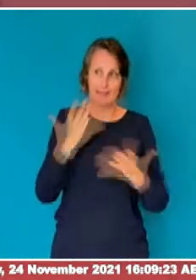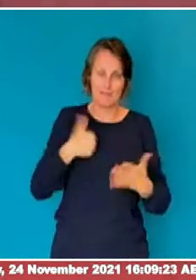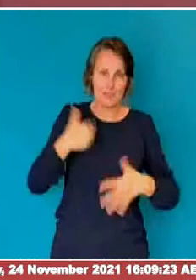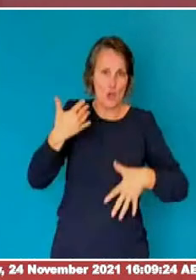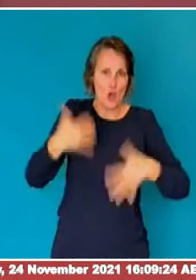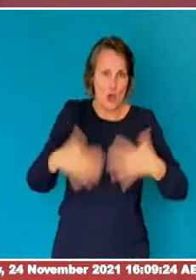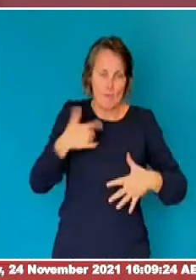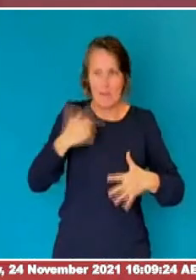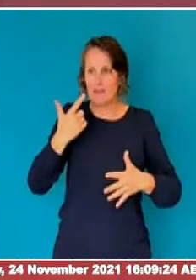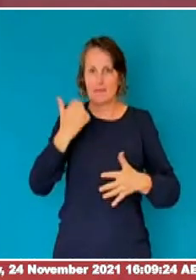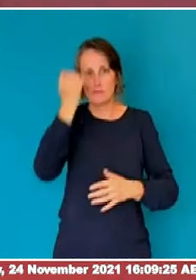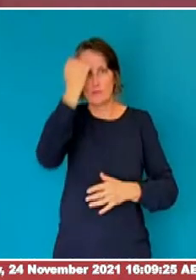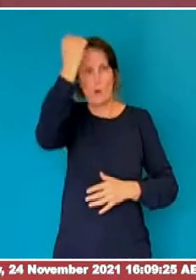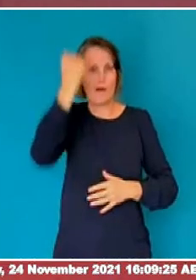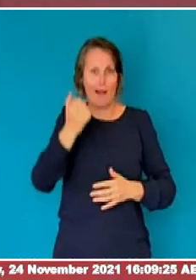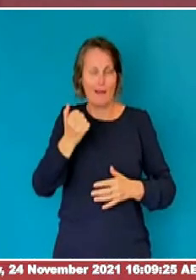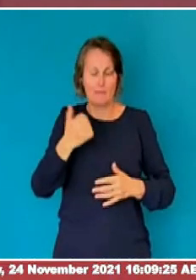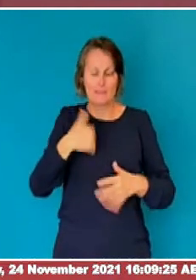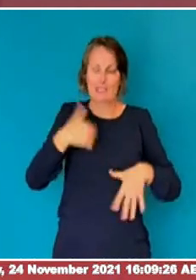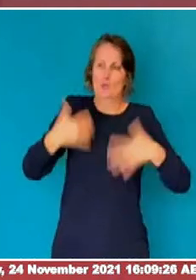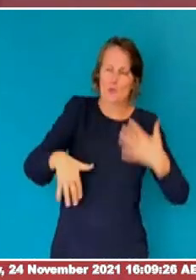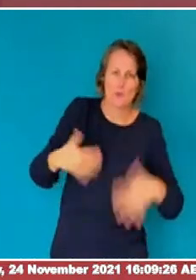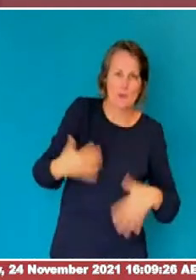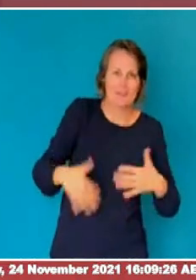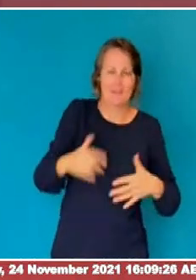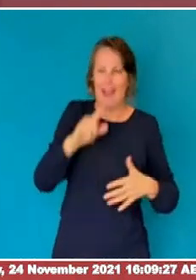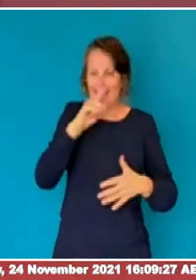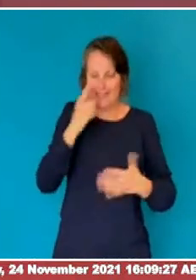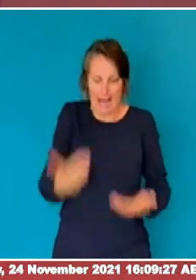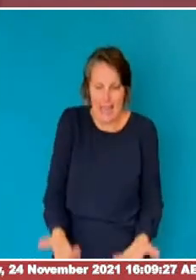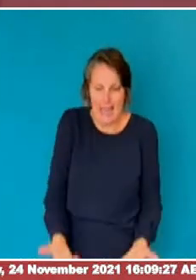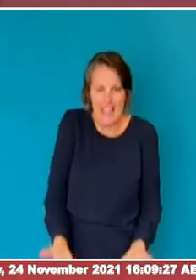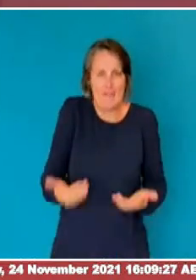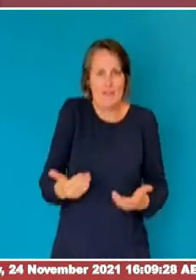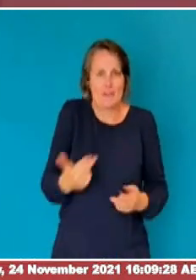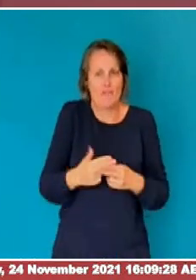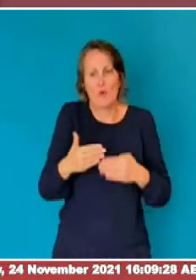playing football on the weekend and I now can't lift for the next four weeks, can you